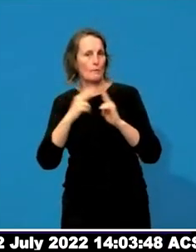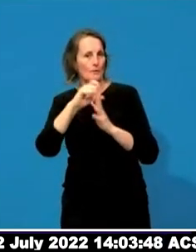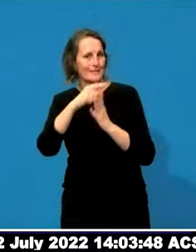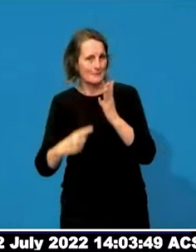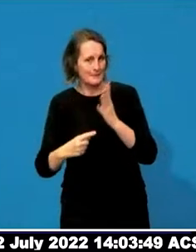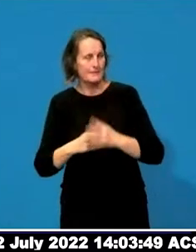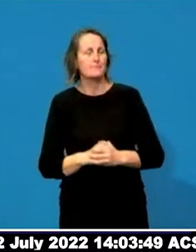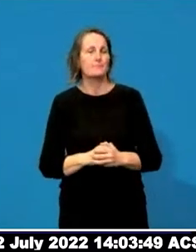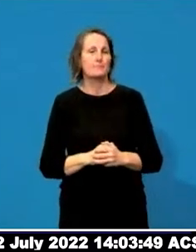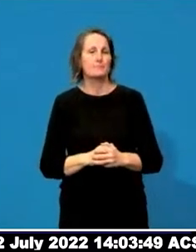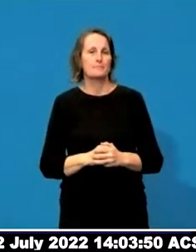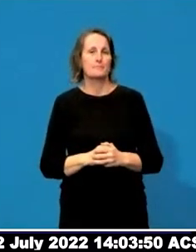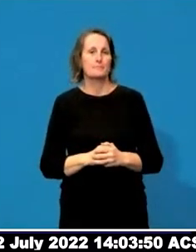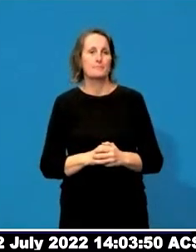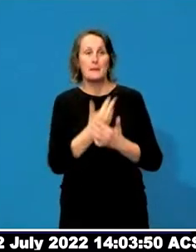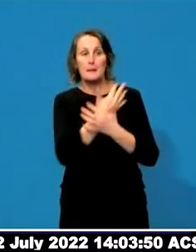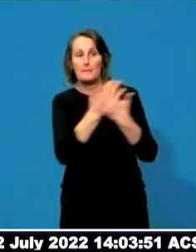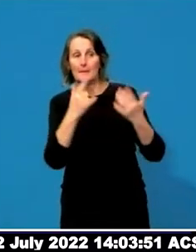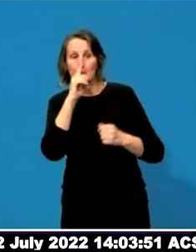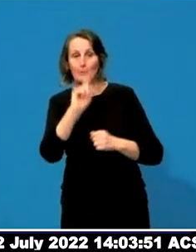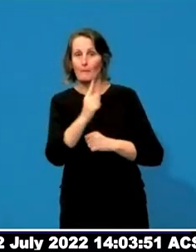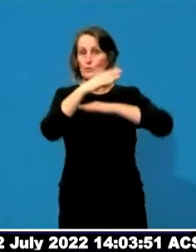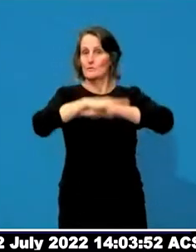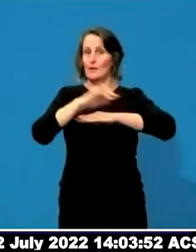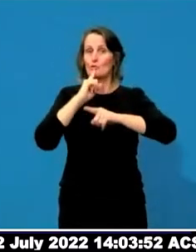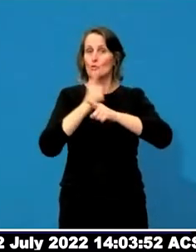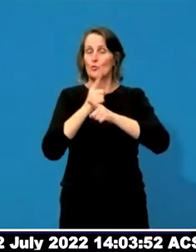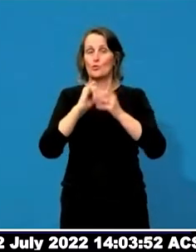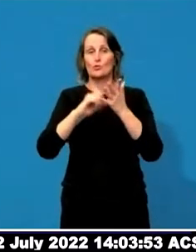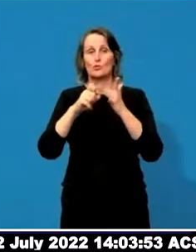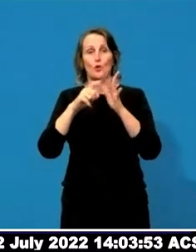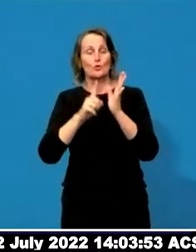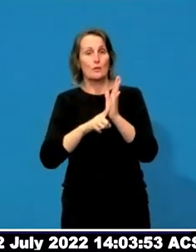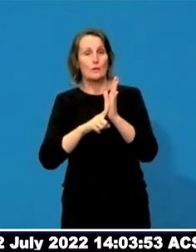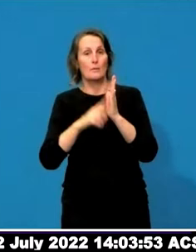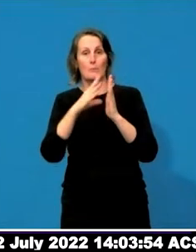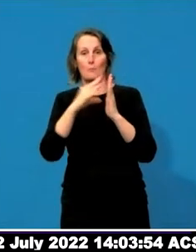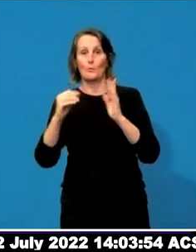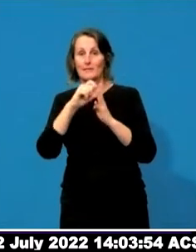talk about the social model of disability as being a First Nations model of support,